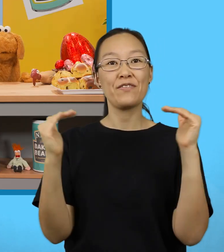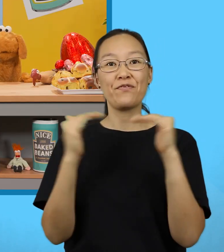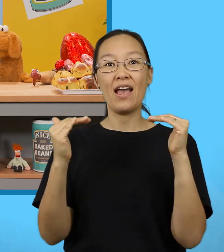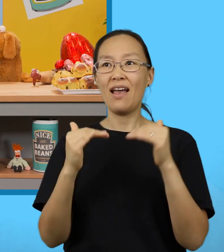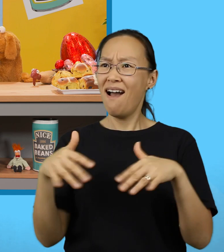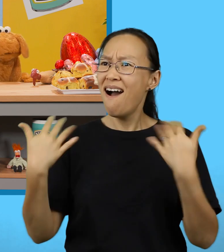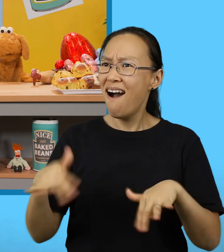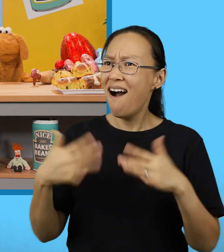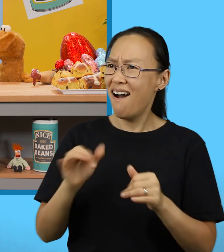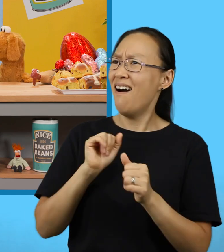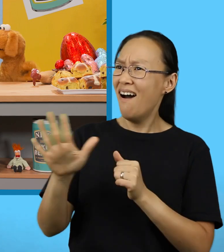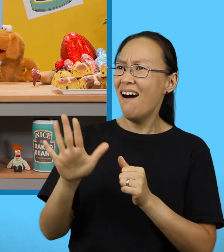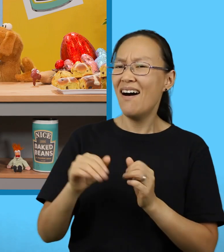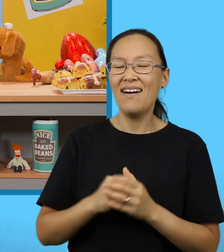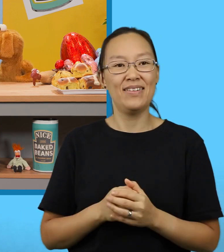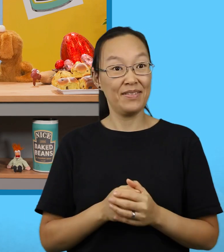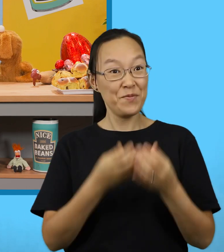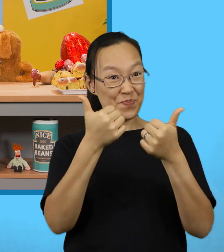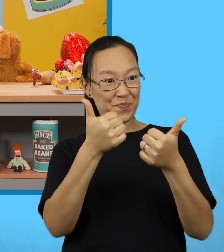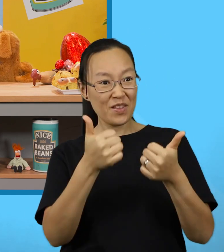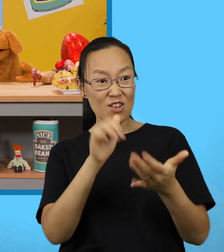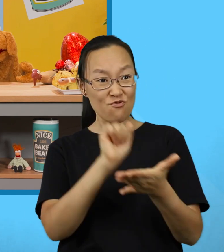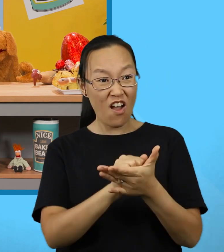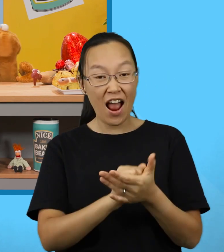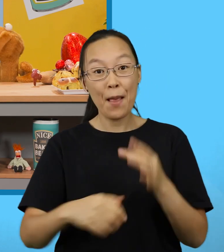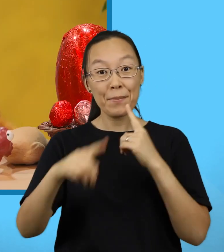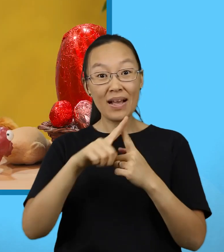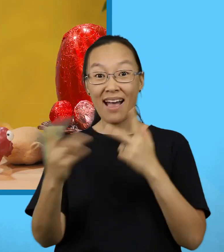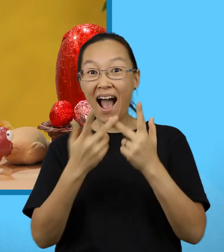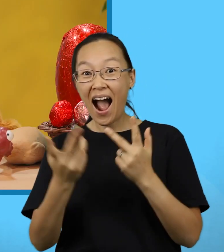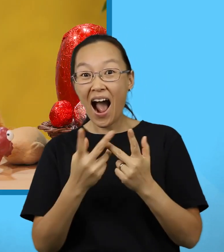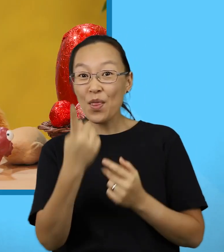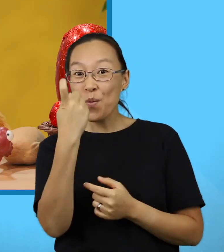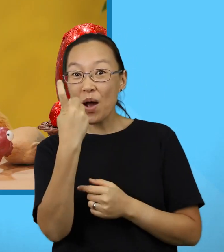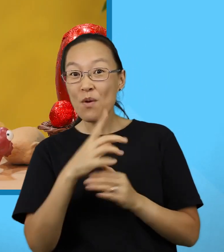And you know what else is awesome? What? This awesome Easter song. It sure is.